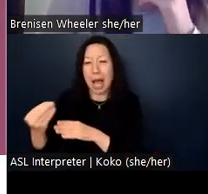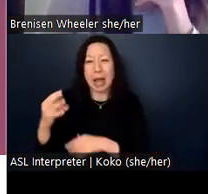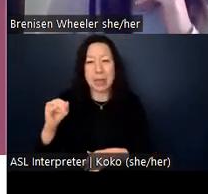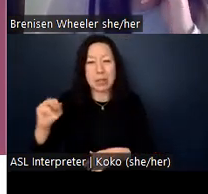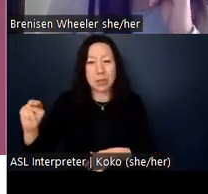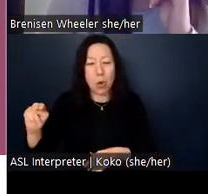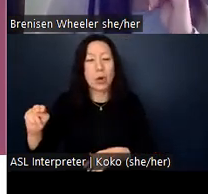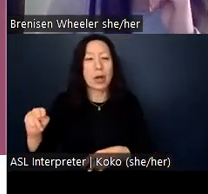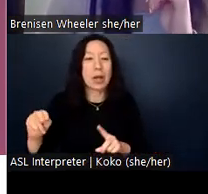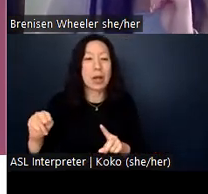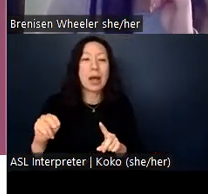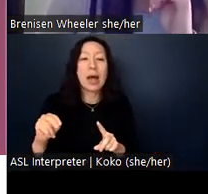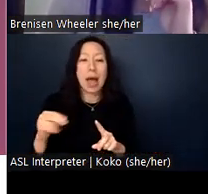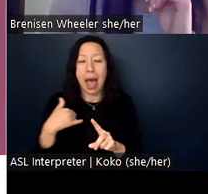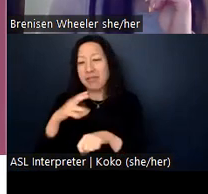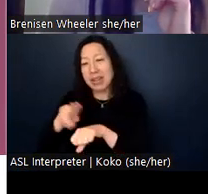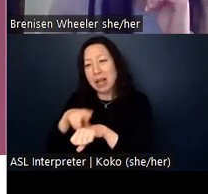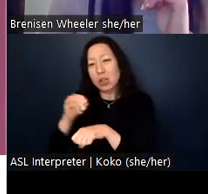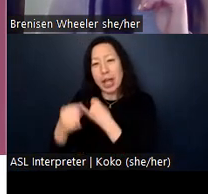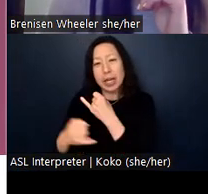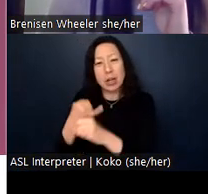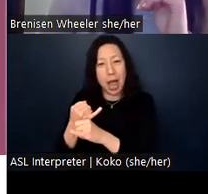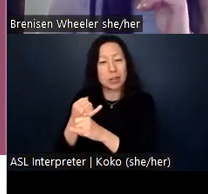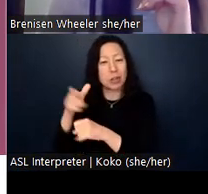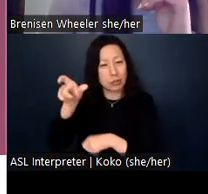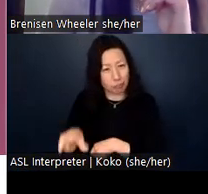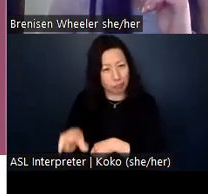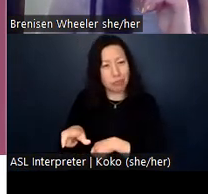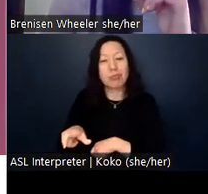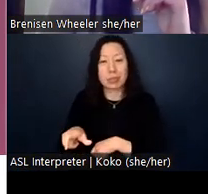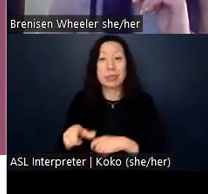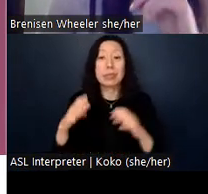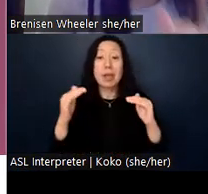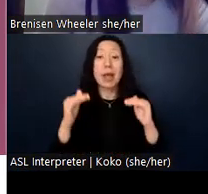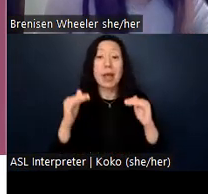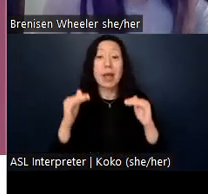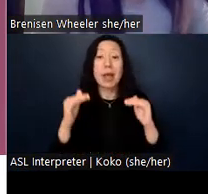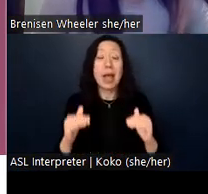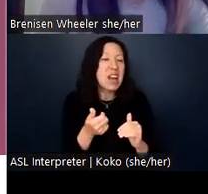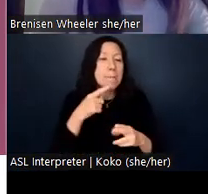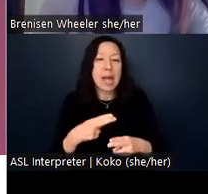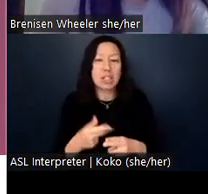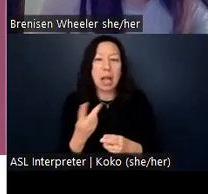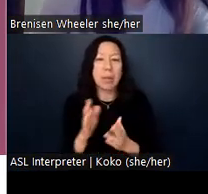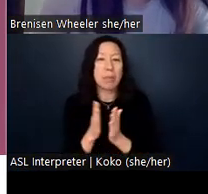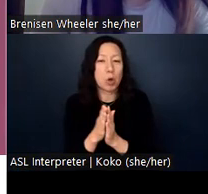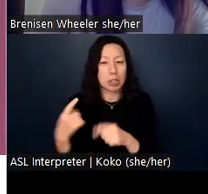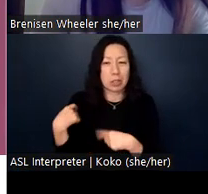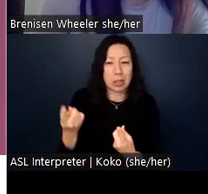international links on the slide. 13:31:09 And I mentioned a couple of books throughout the presentation those are on this slide.